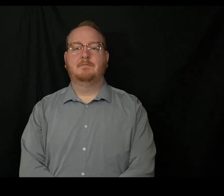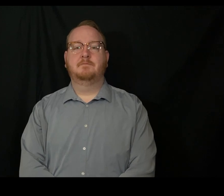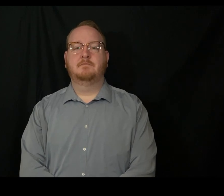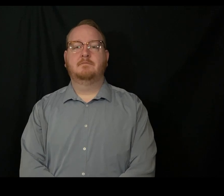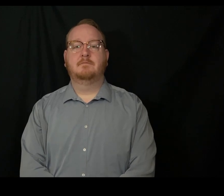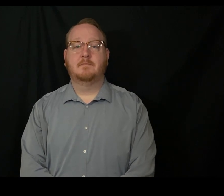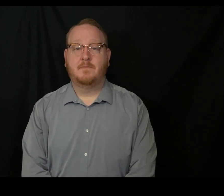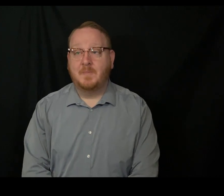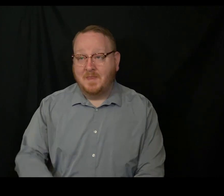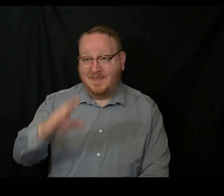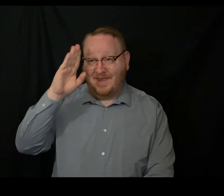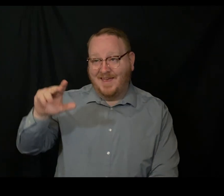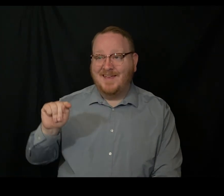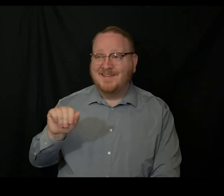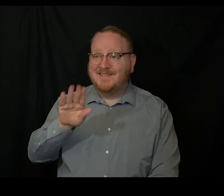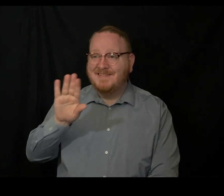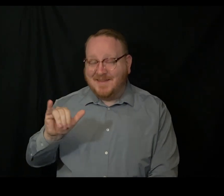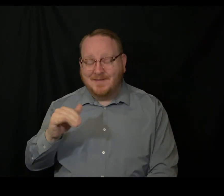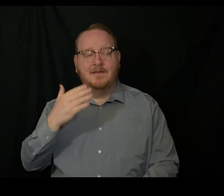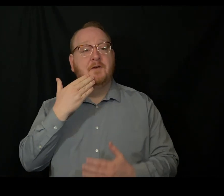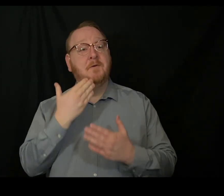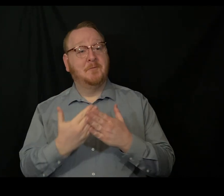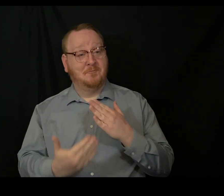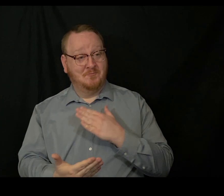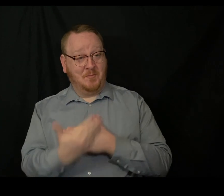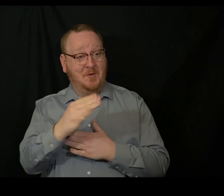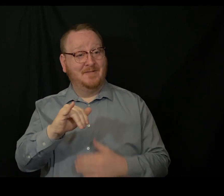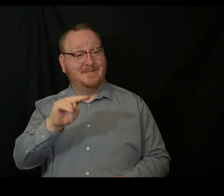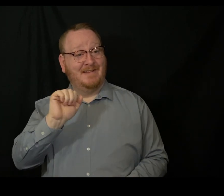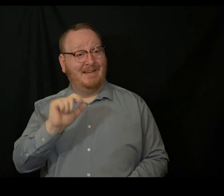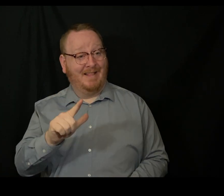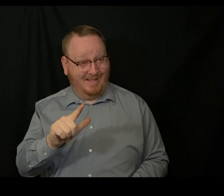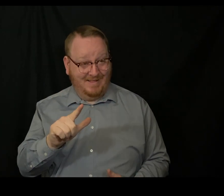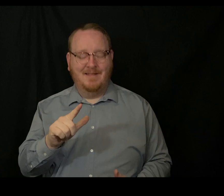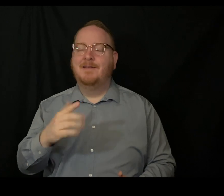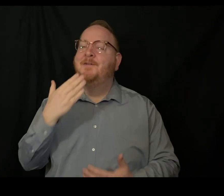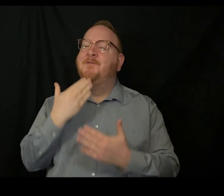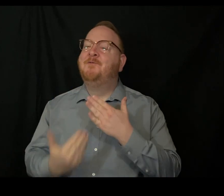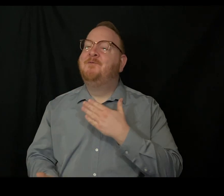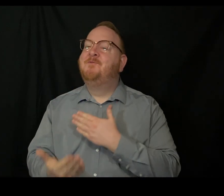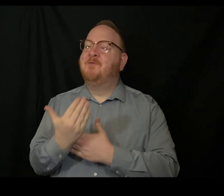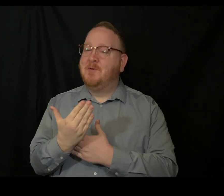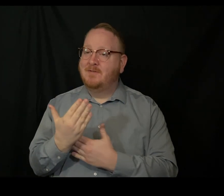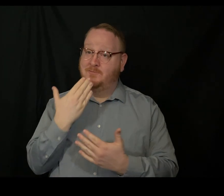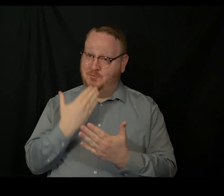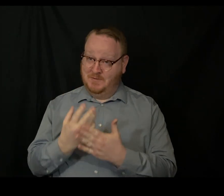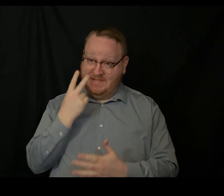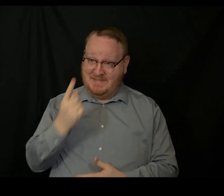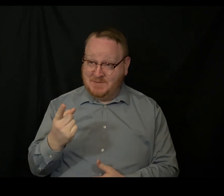Janel Frost: Hi, Tabby. Tabby Belhorn: Good morning Janel. Janel Frost: Good morning, it's good to see you for another